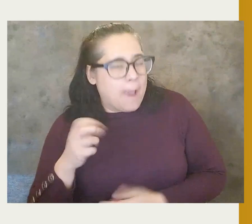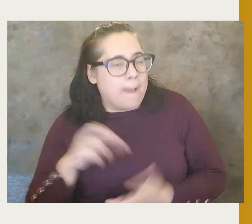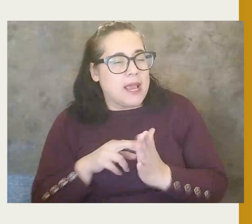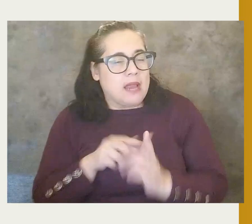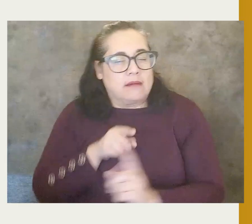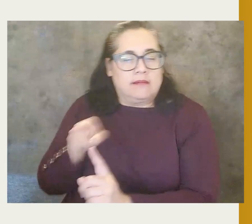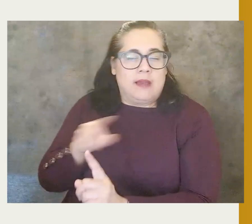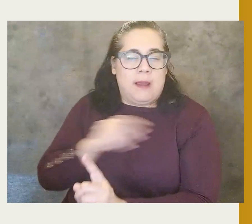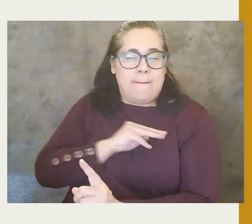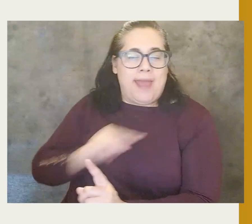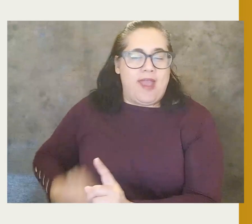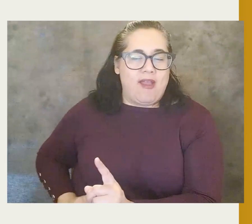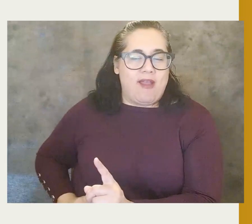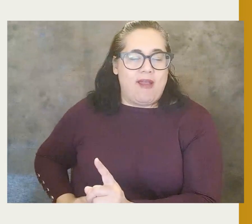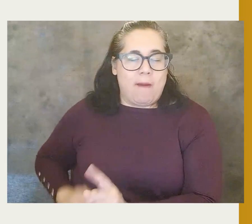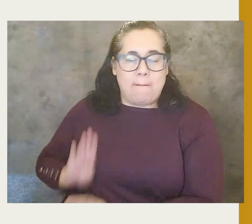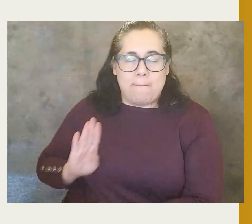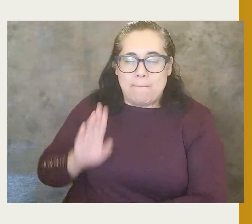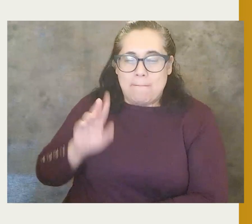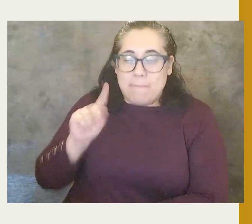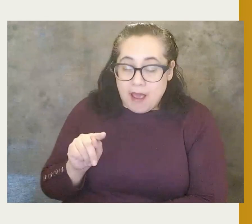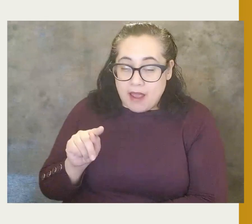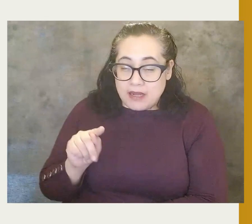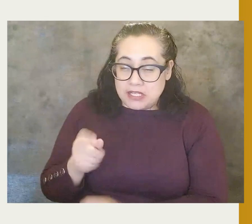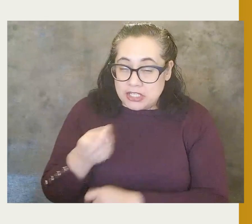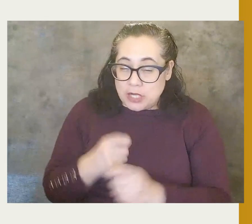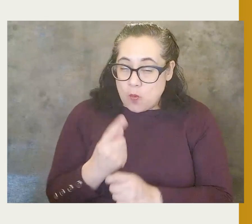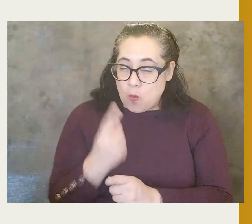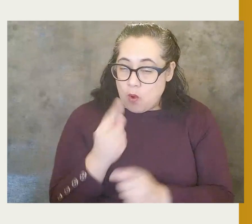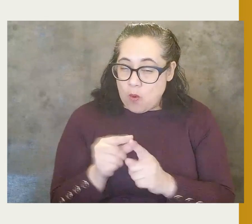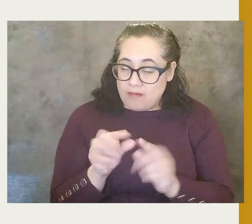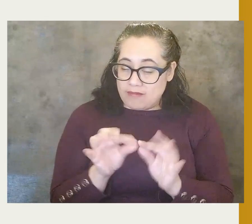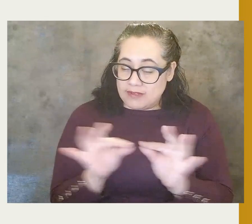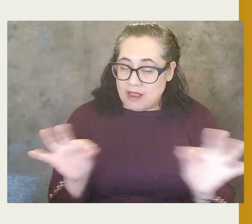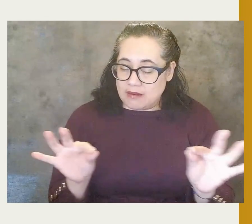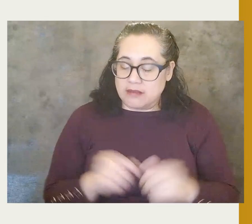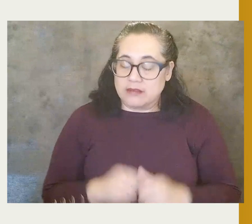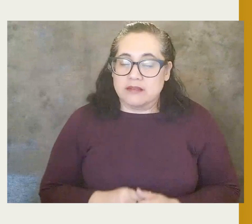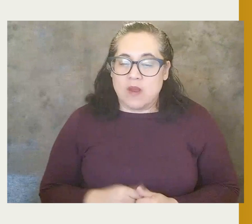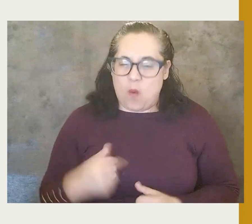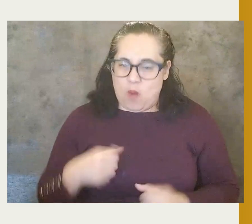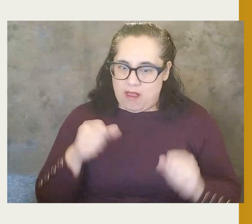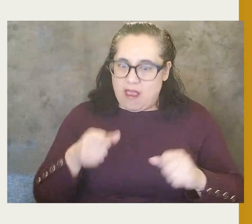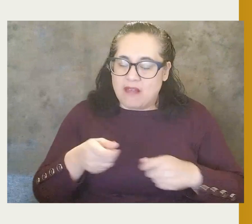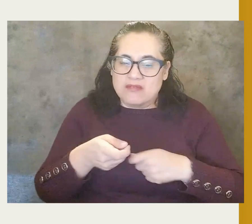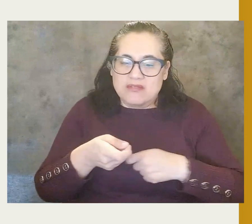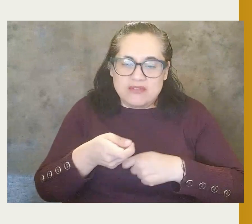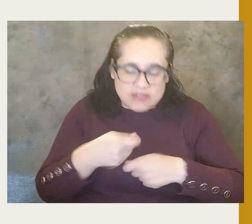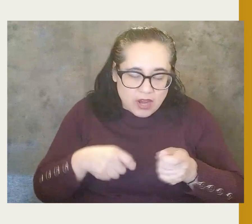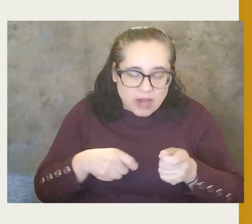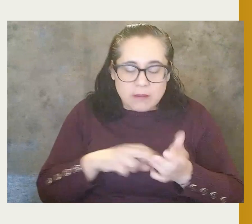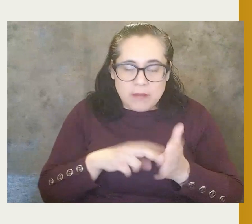but if we change one word in the sentence, we can change the meaning of he.